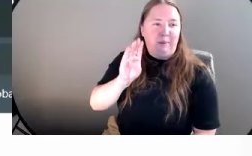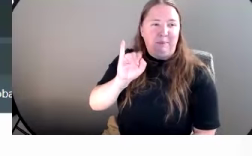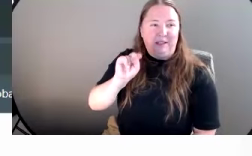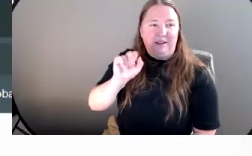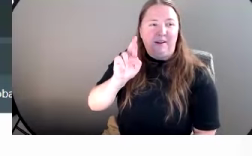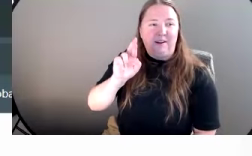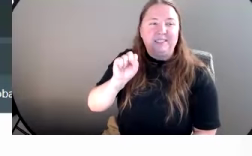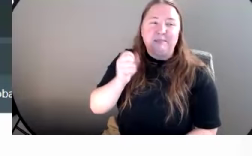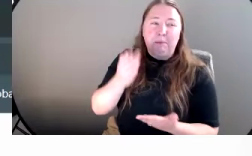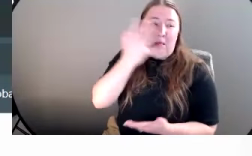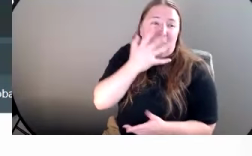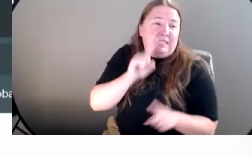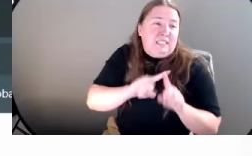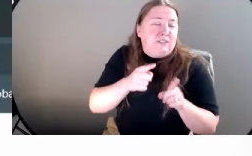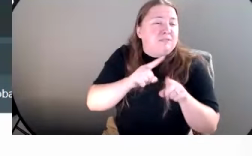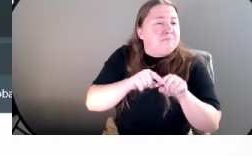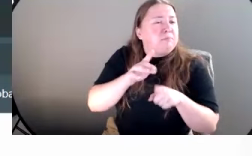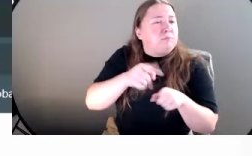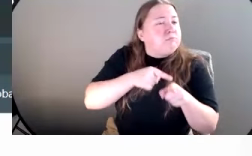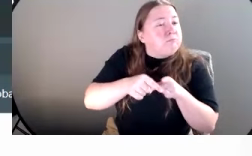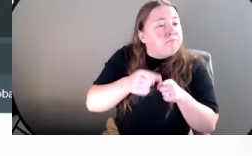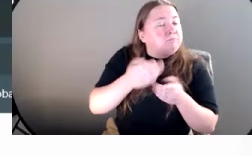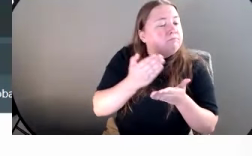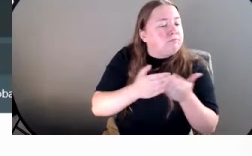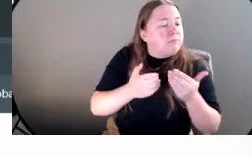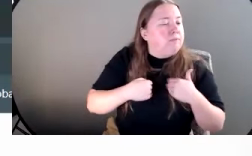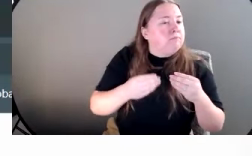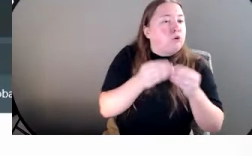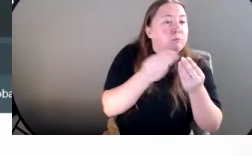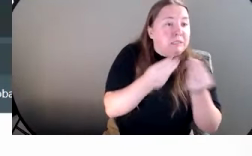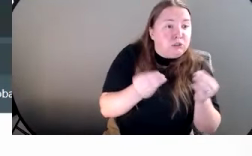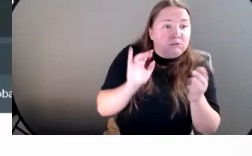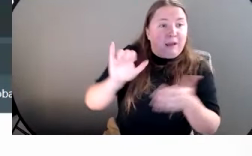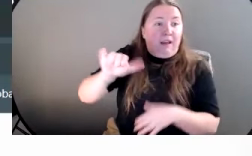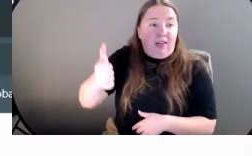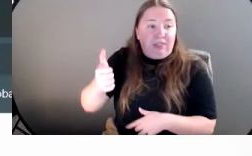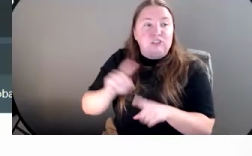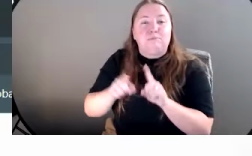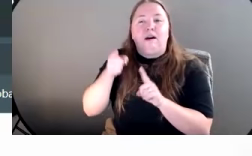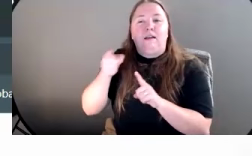Some disciplines have more materials than others. But, the archive webinars.